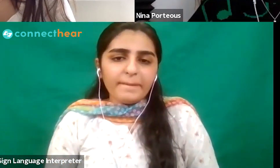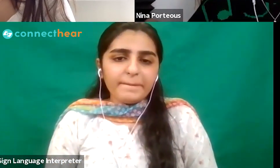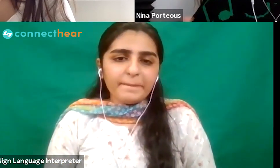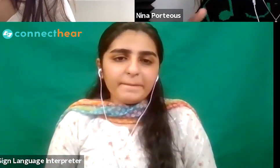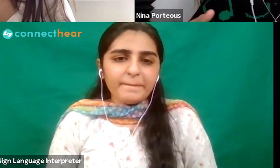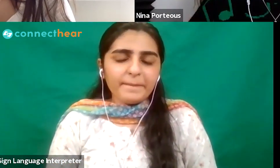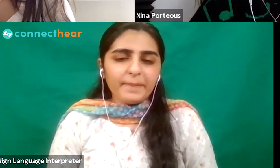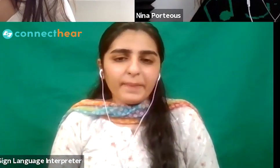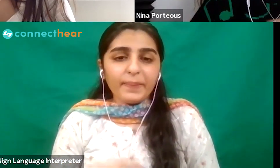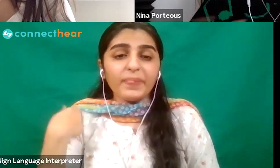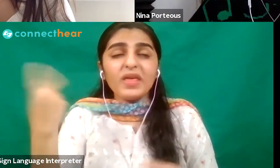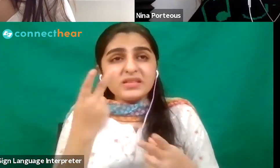already.